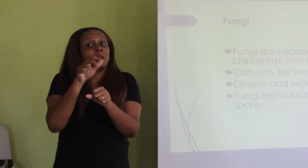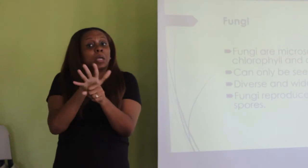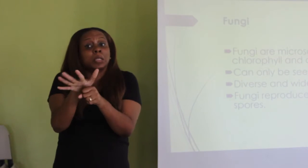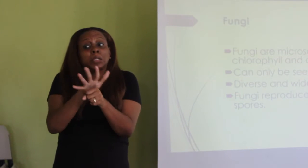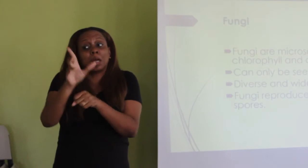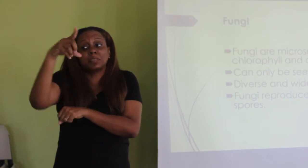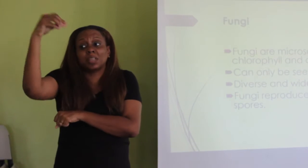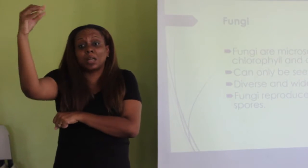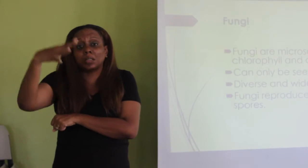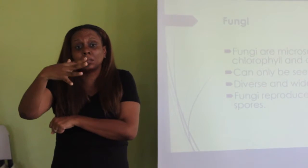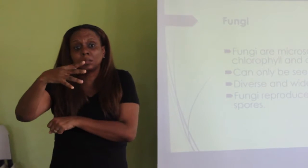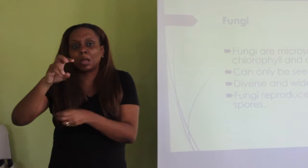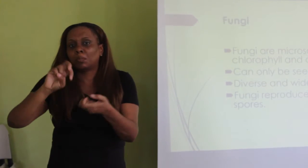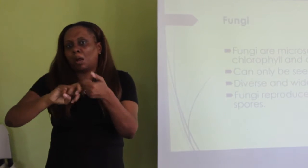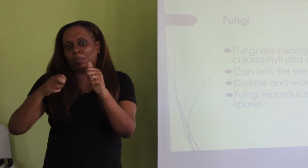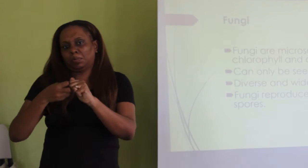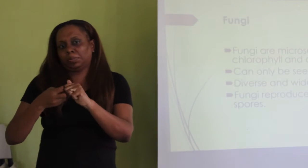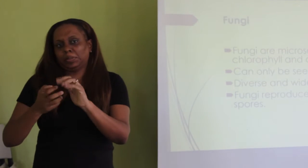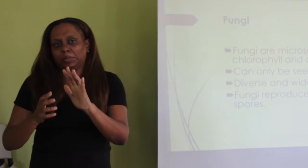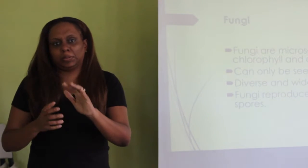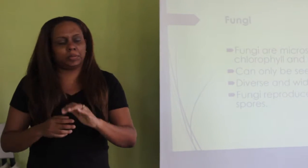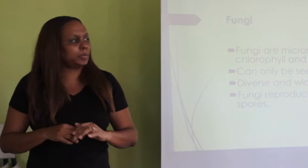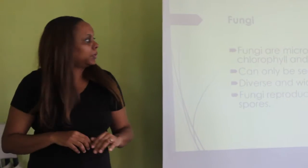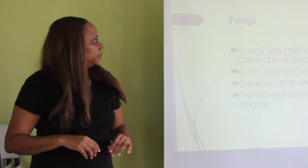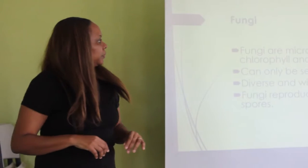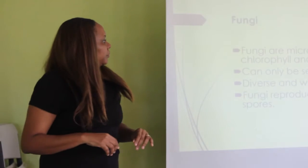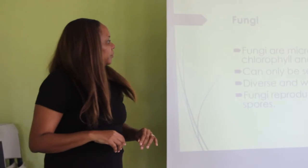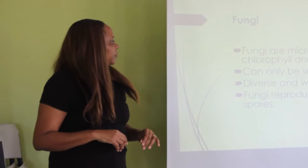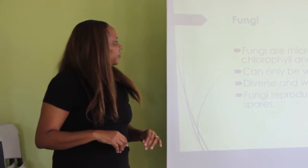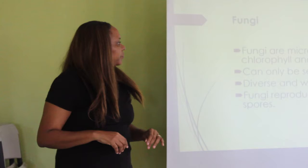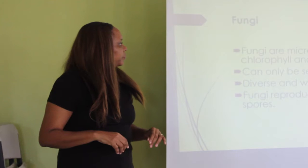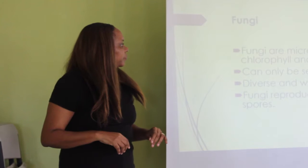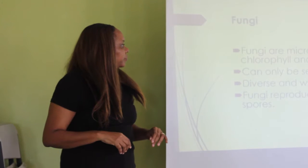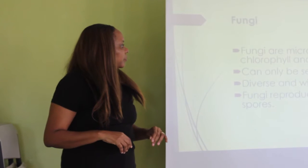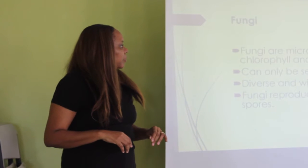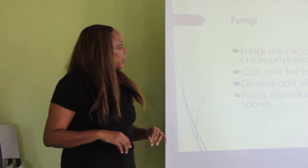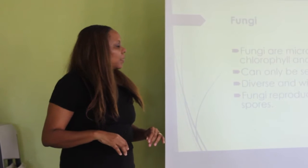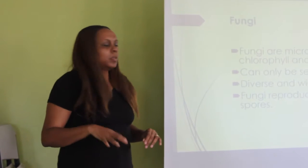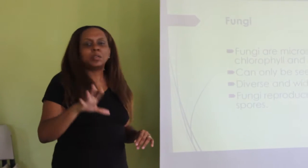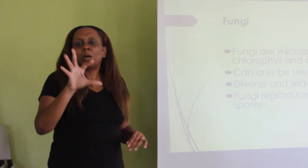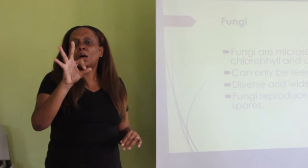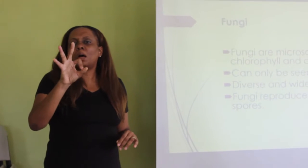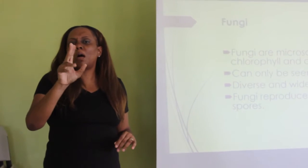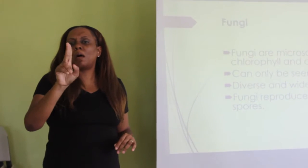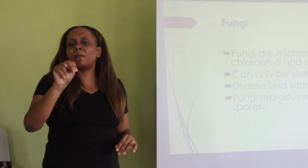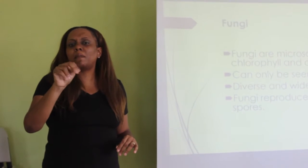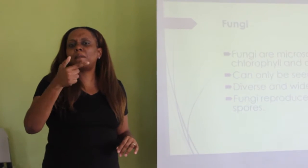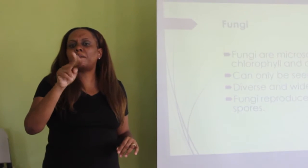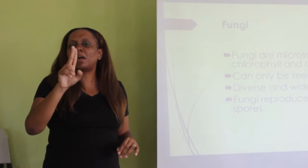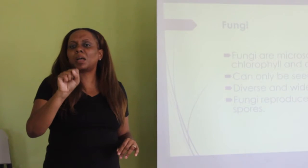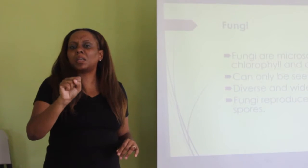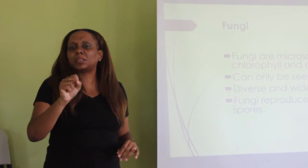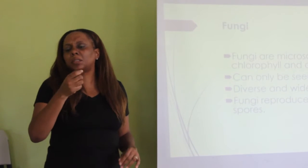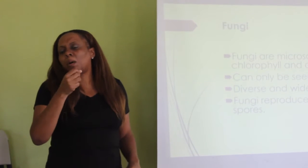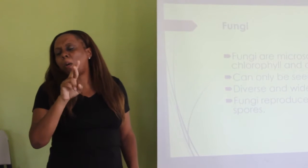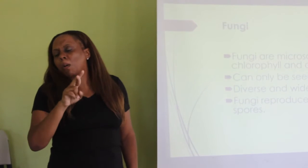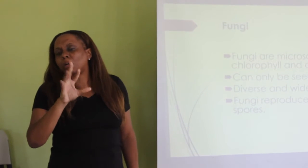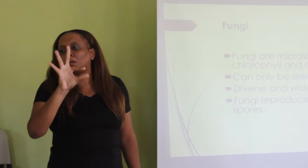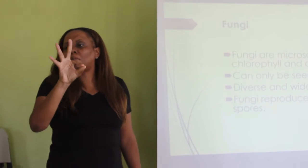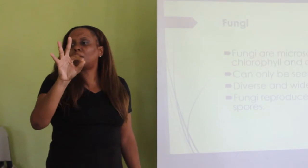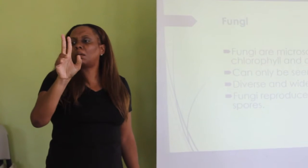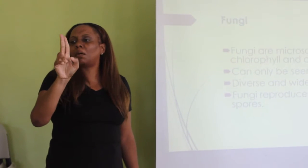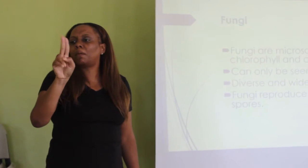microscopic plant that lacks that that condition and we say microscopic because they're very very